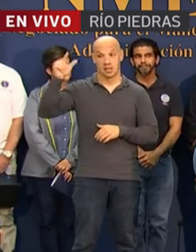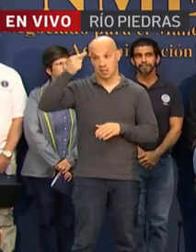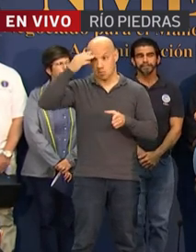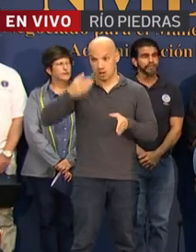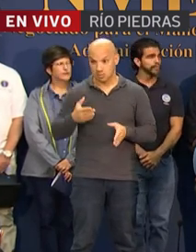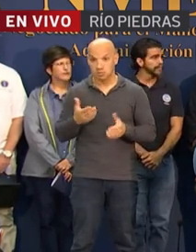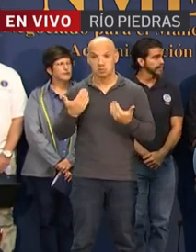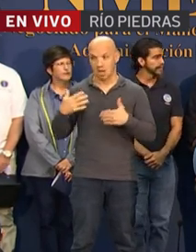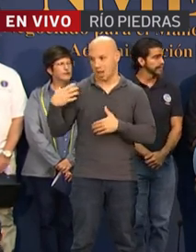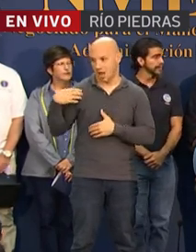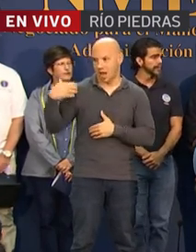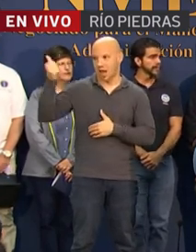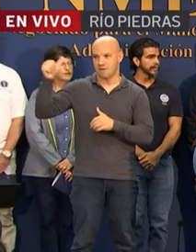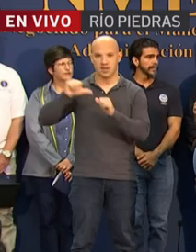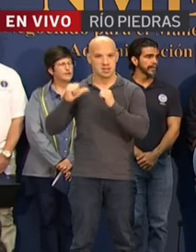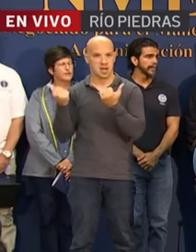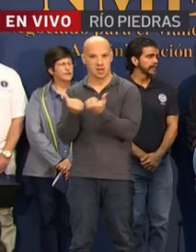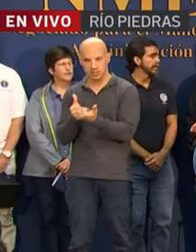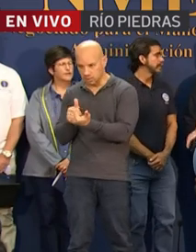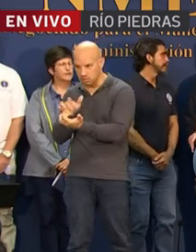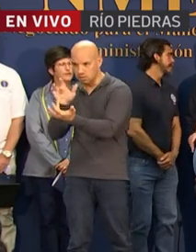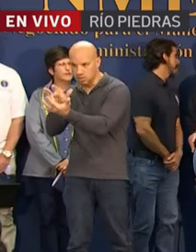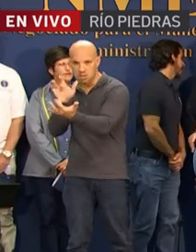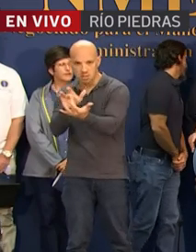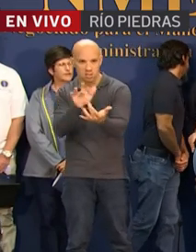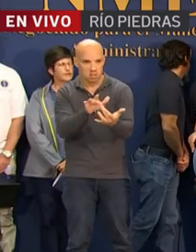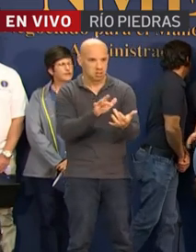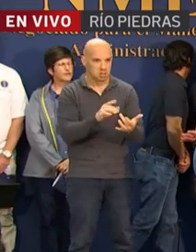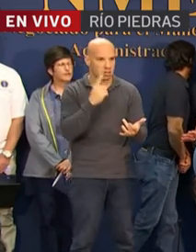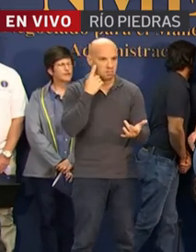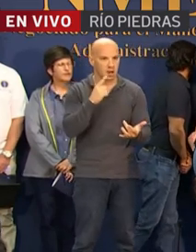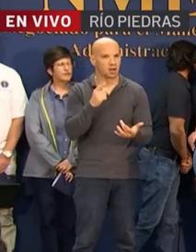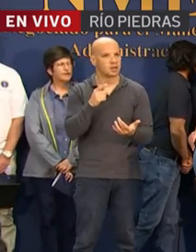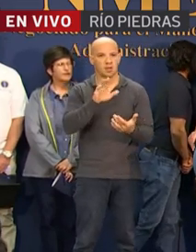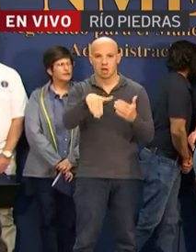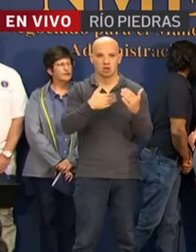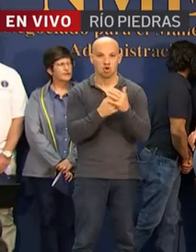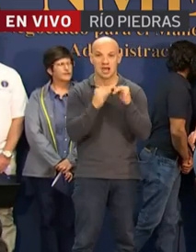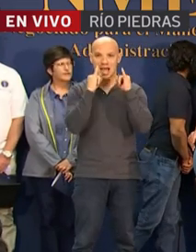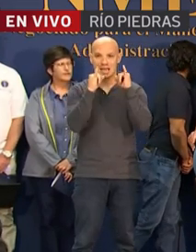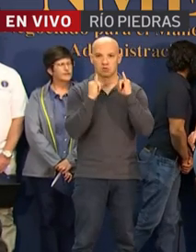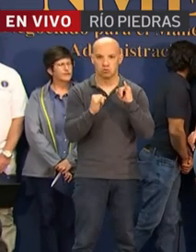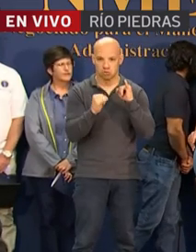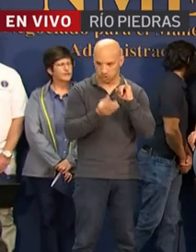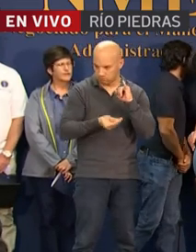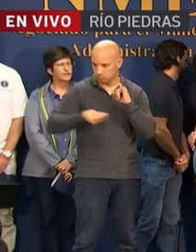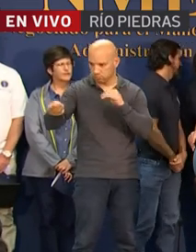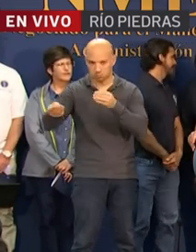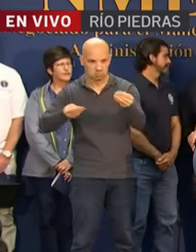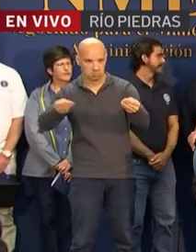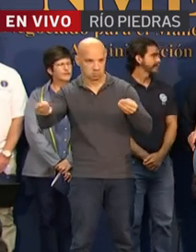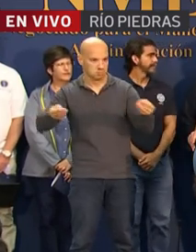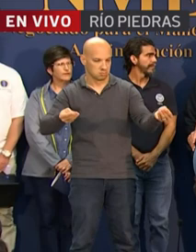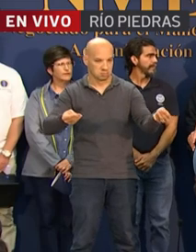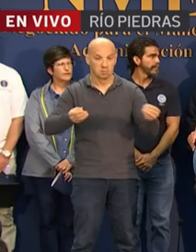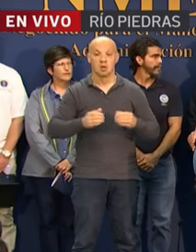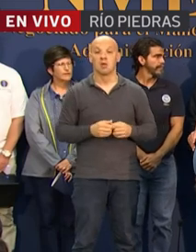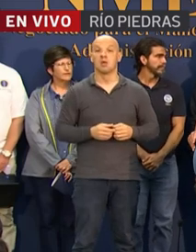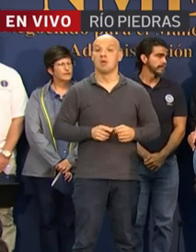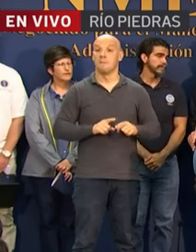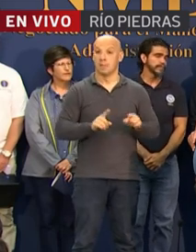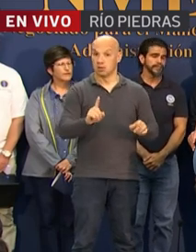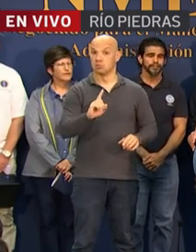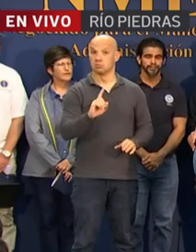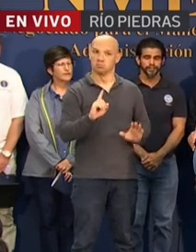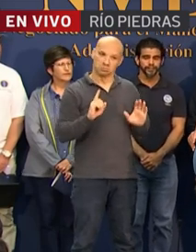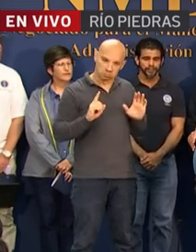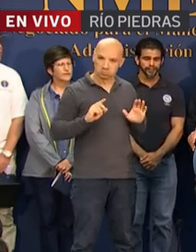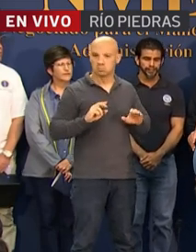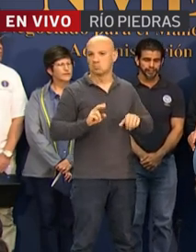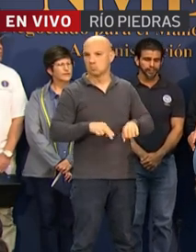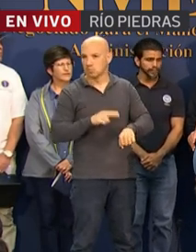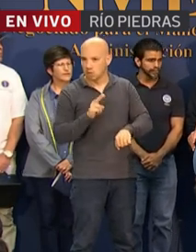TRABAJAR.